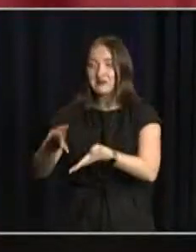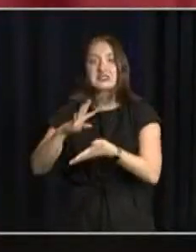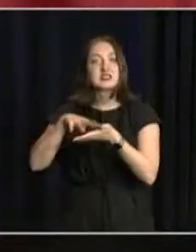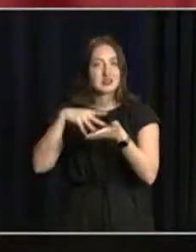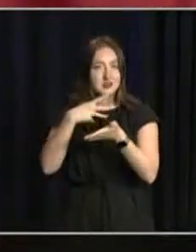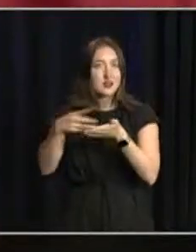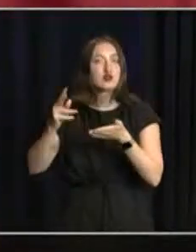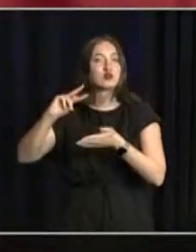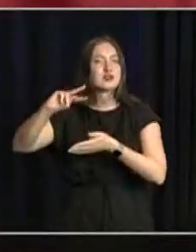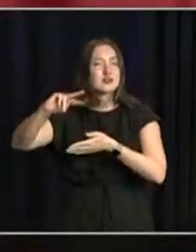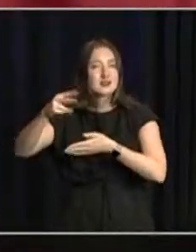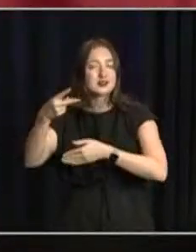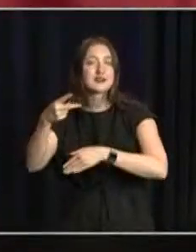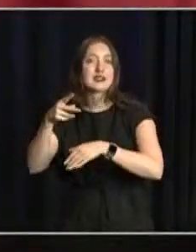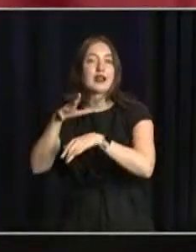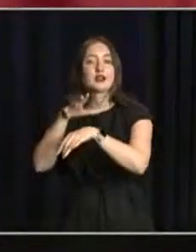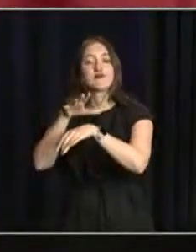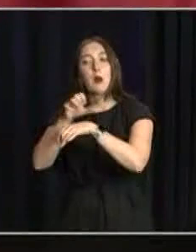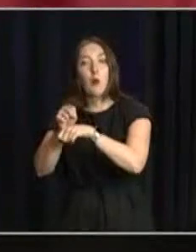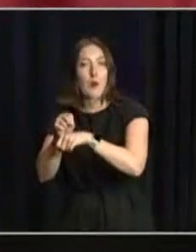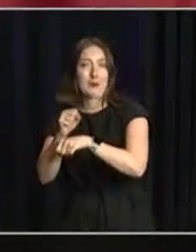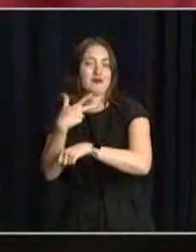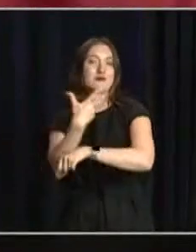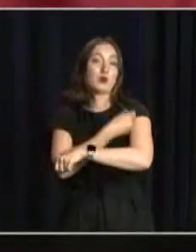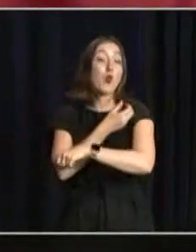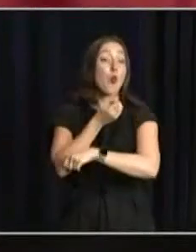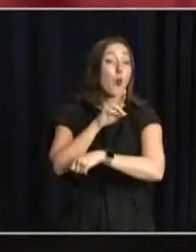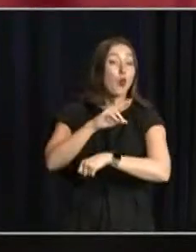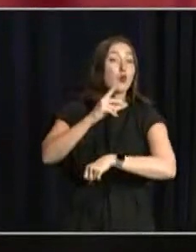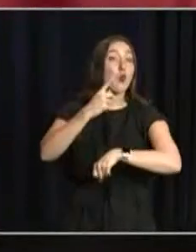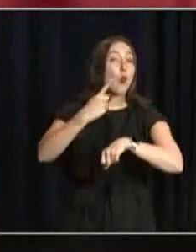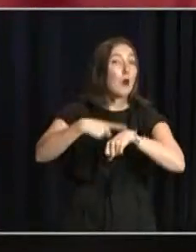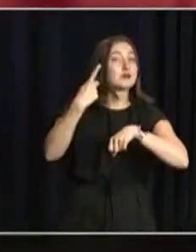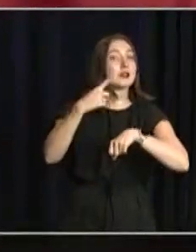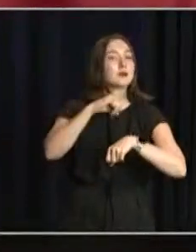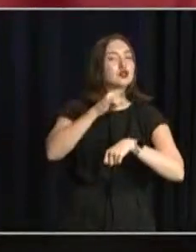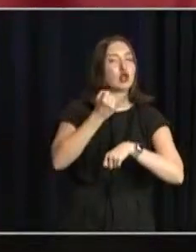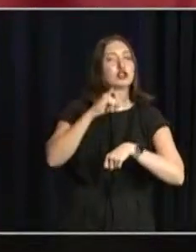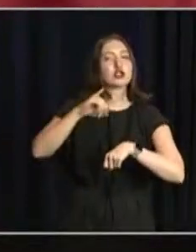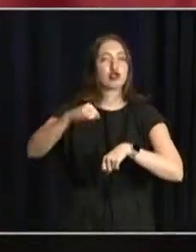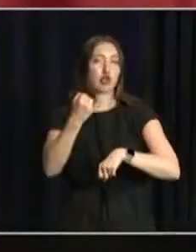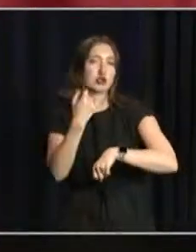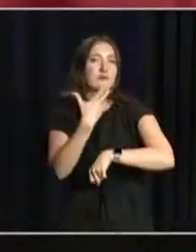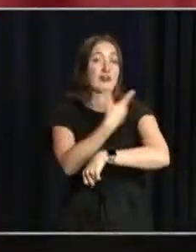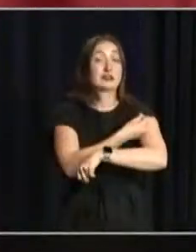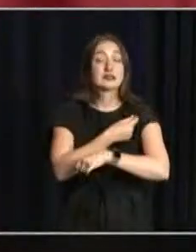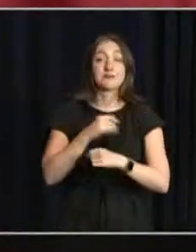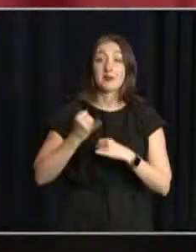dose appointment or your one dose. Johnson and Johnson vaccine. Finally, the city of San Antonio operates 15.